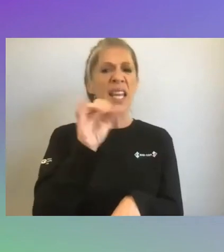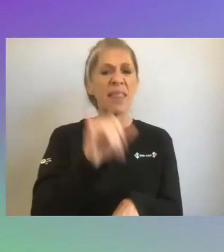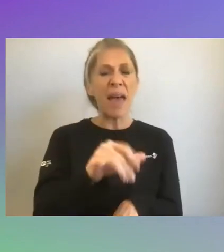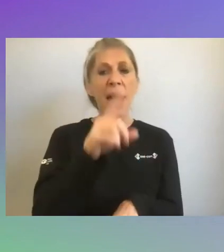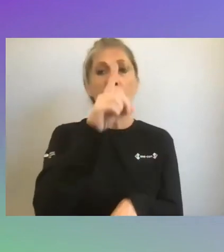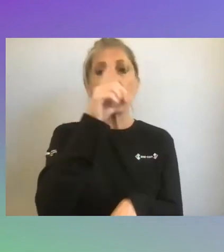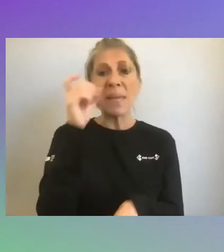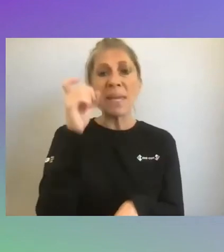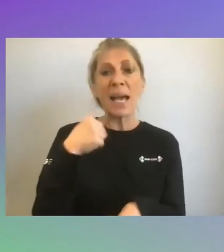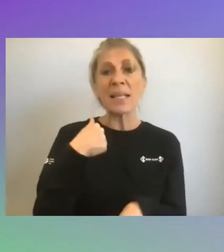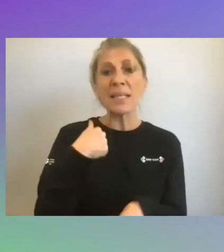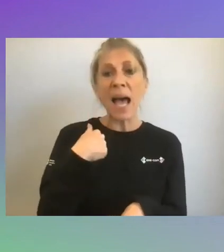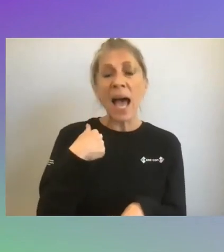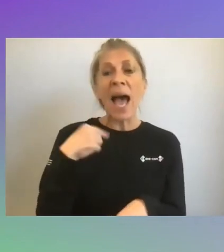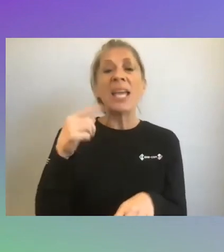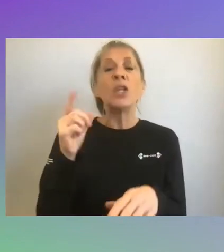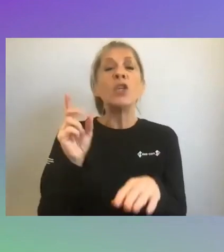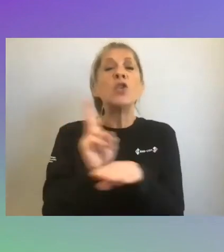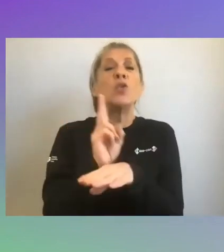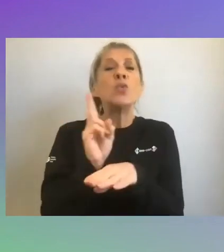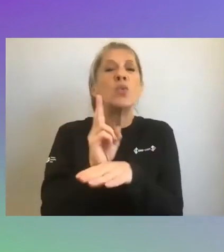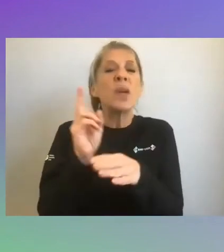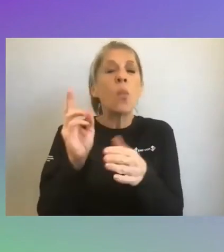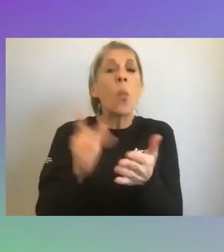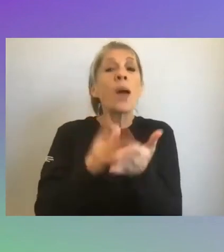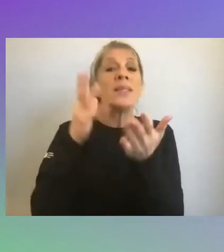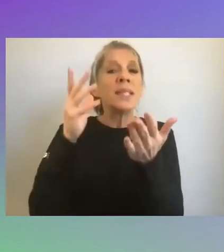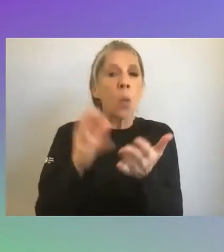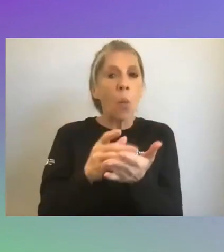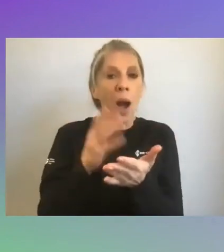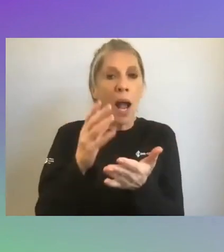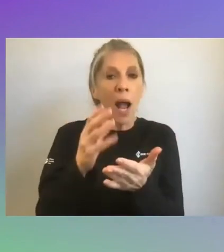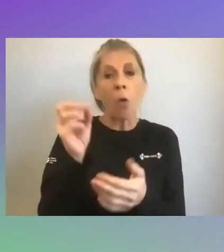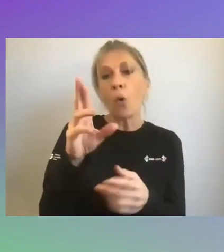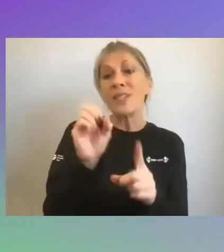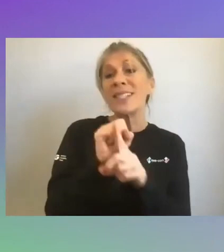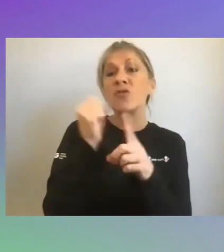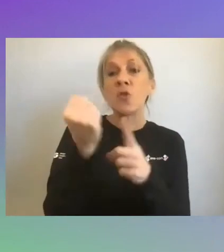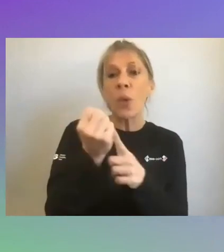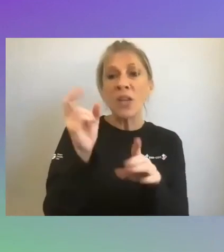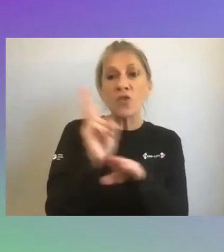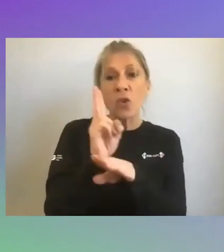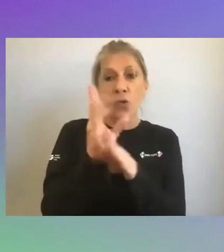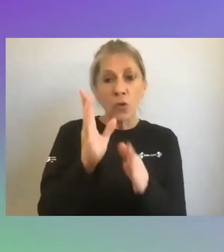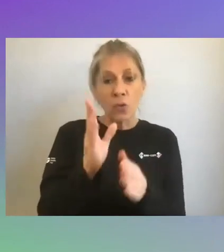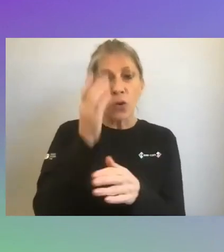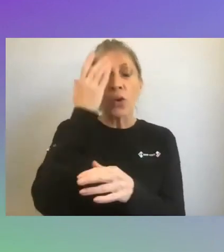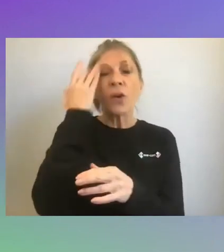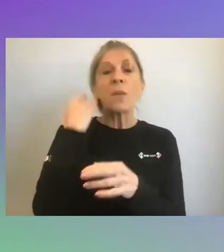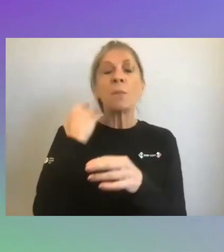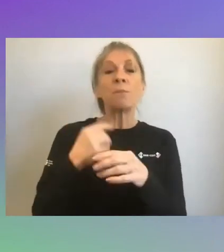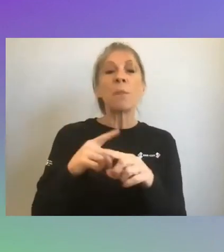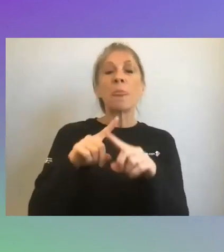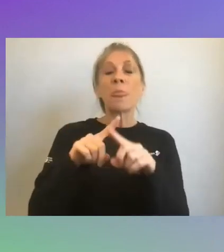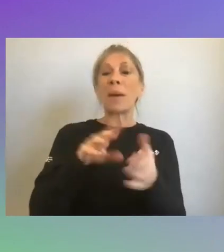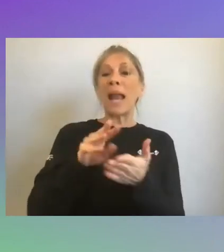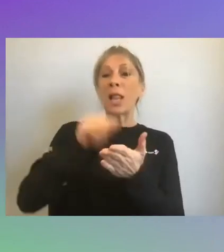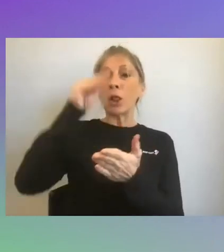occasional user, uh, or a situational user. But I learned